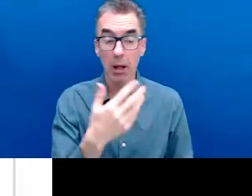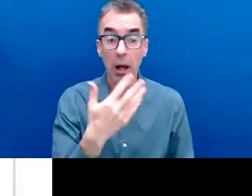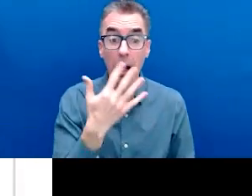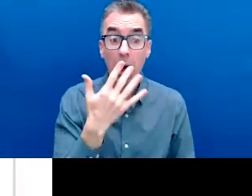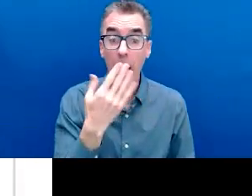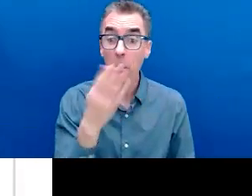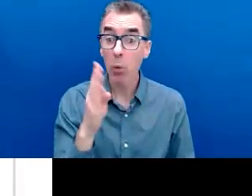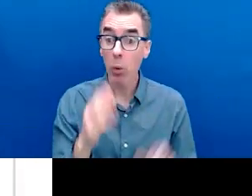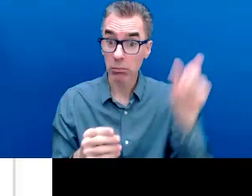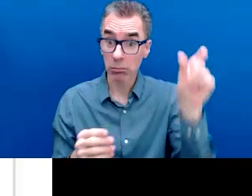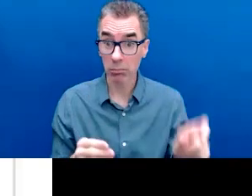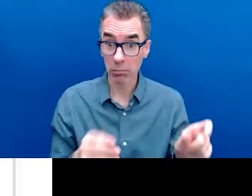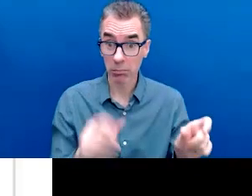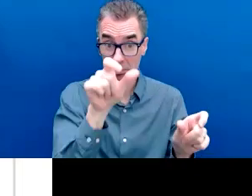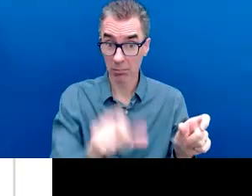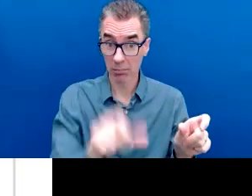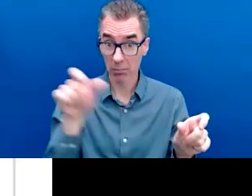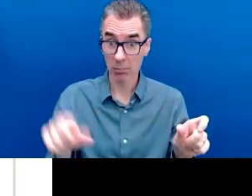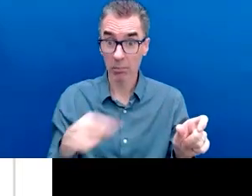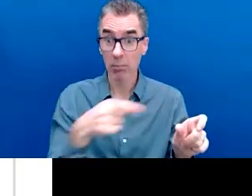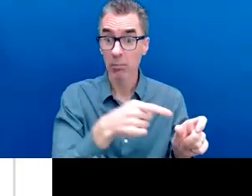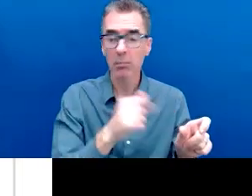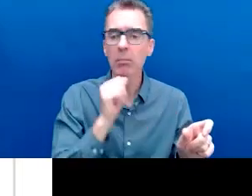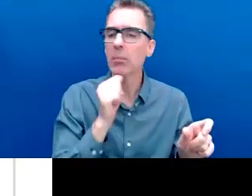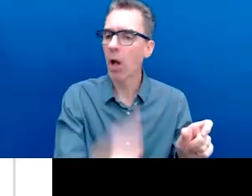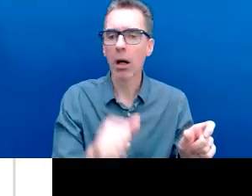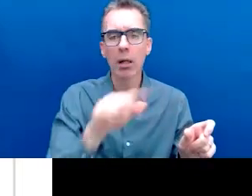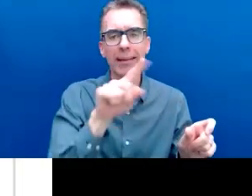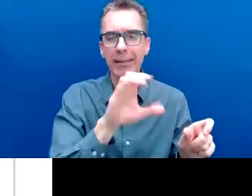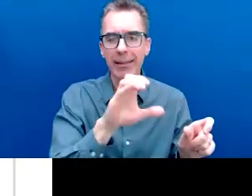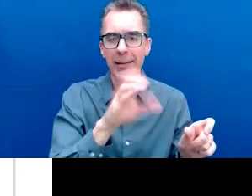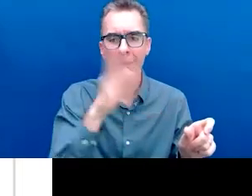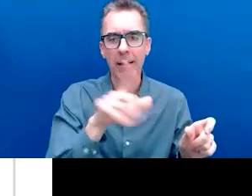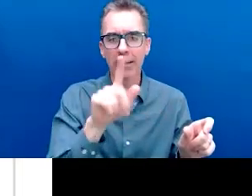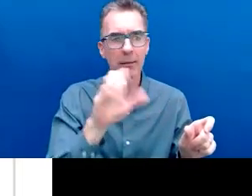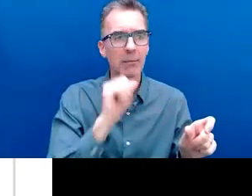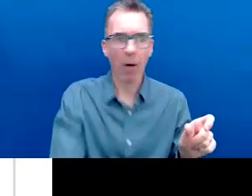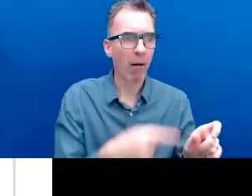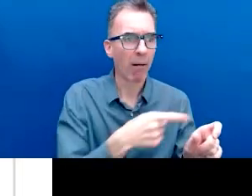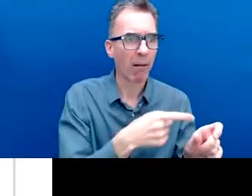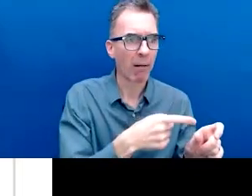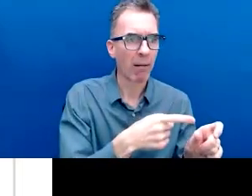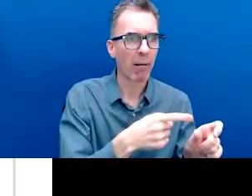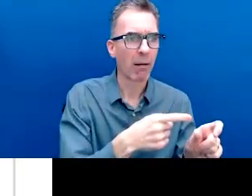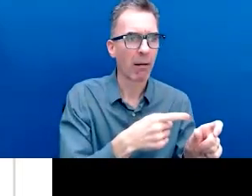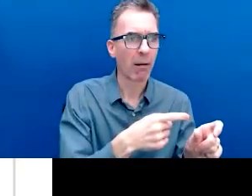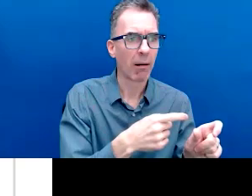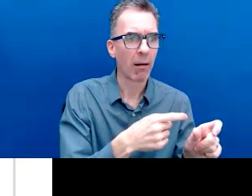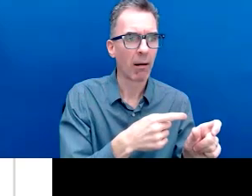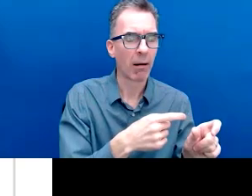is, the non ZTC or LTC and the orange is ZTC.